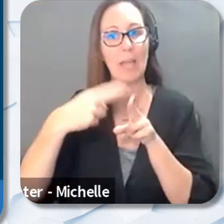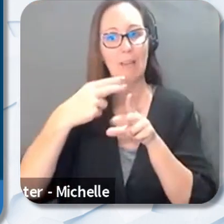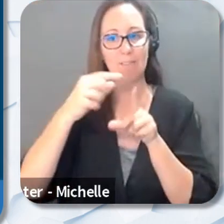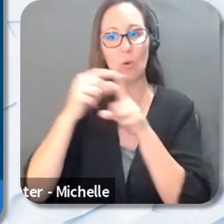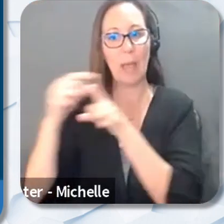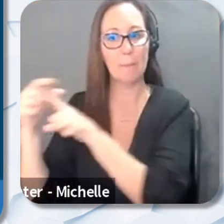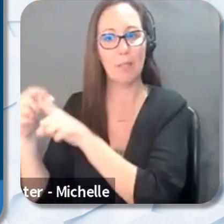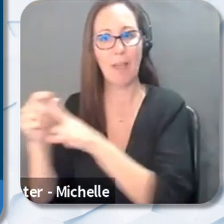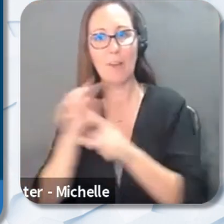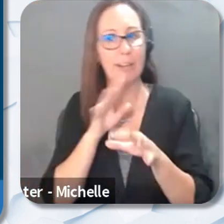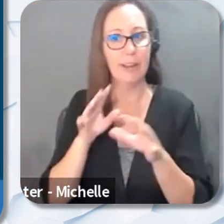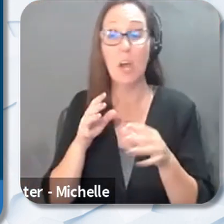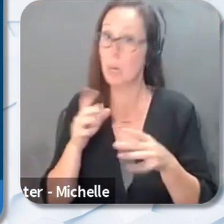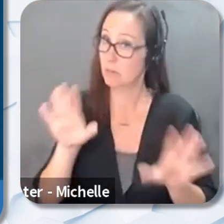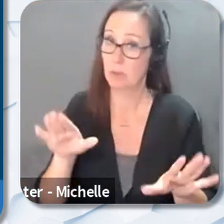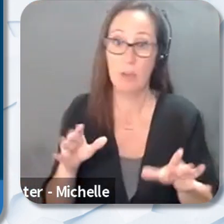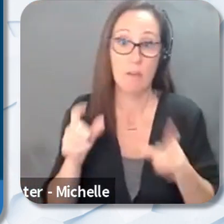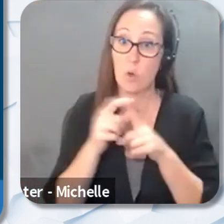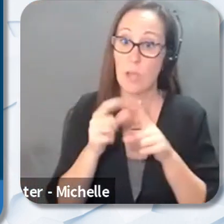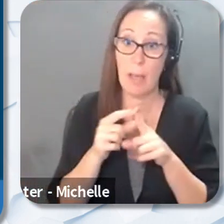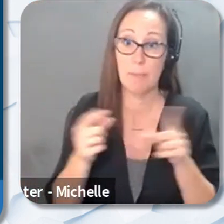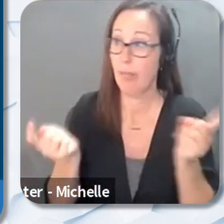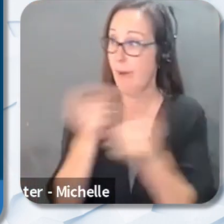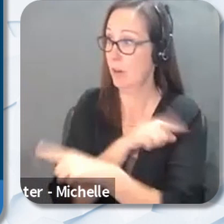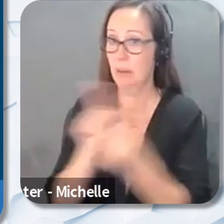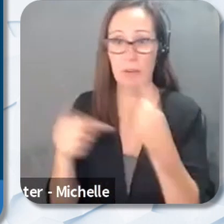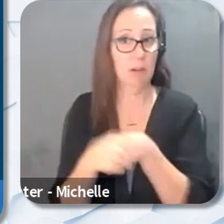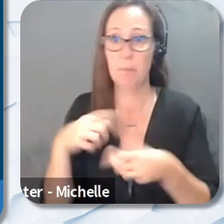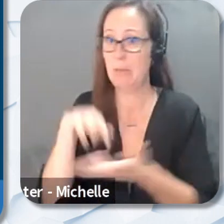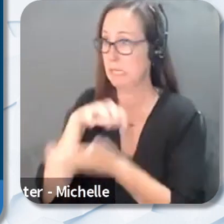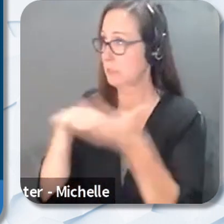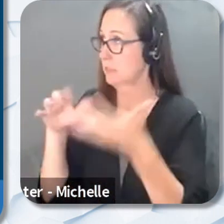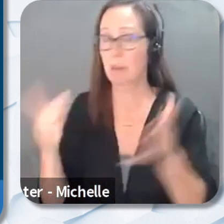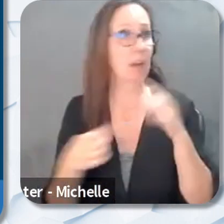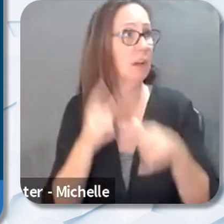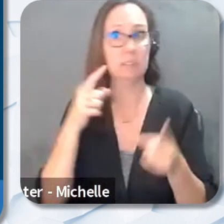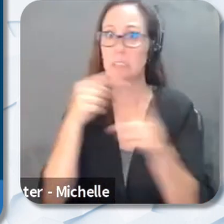and people interchange vocabulary it won't go south. Very important that we that you